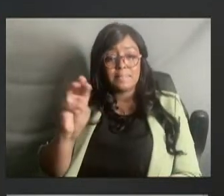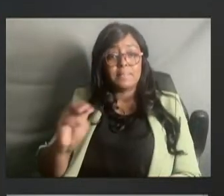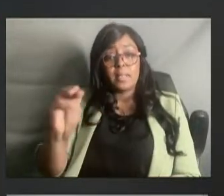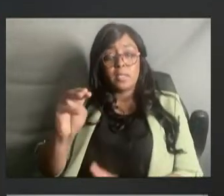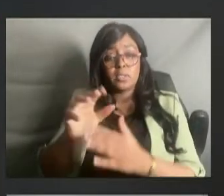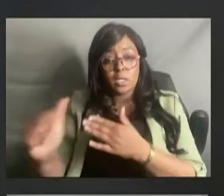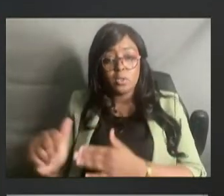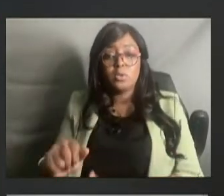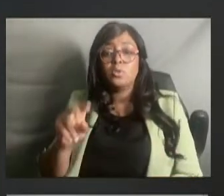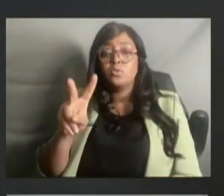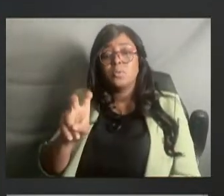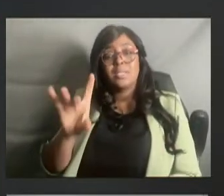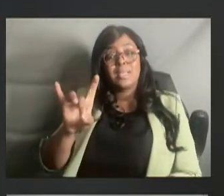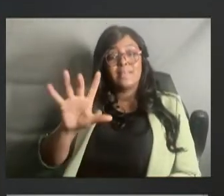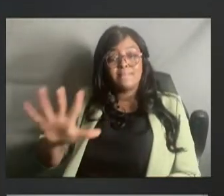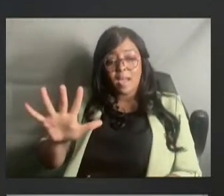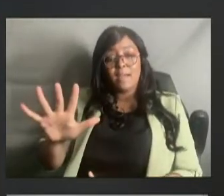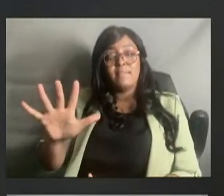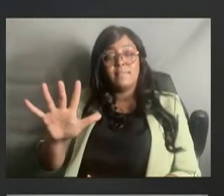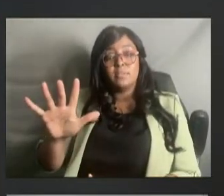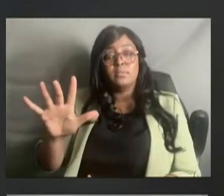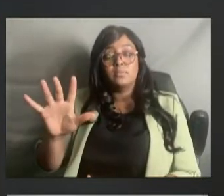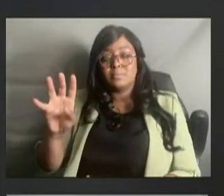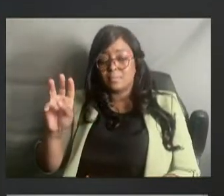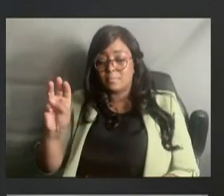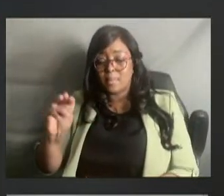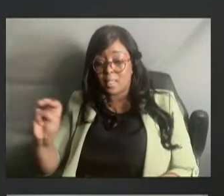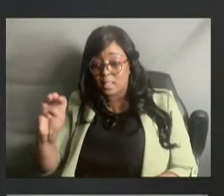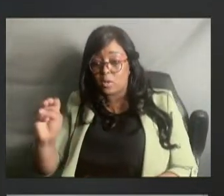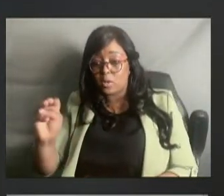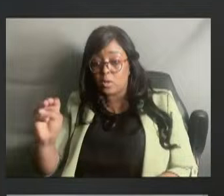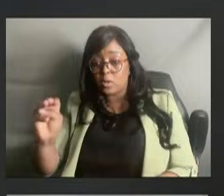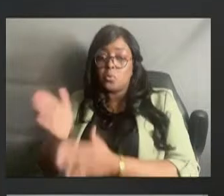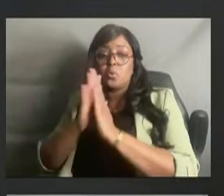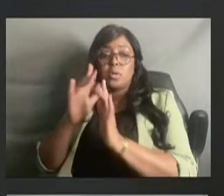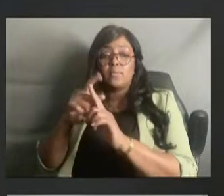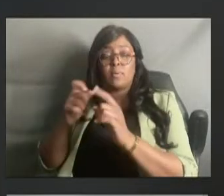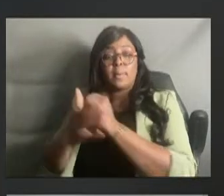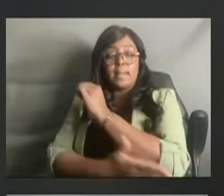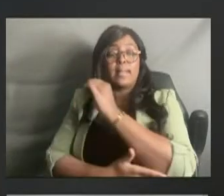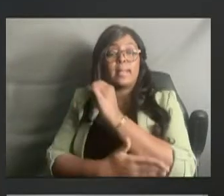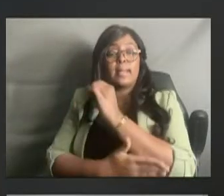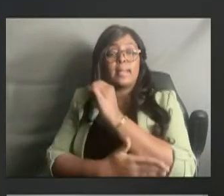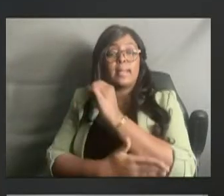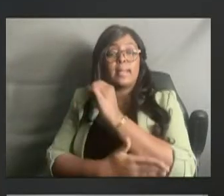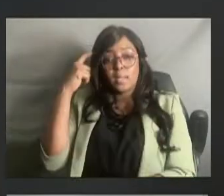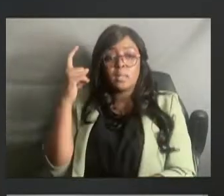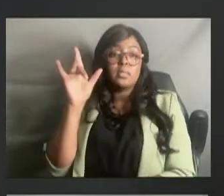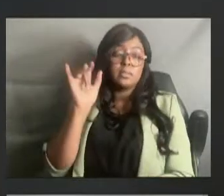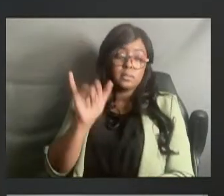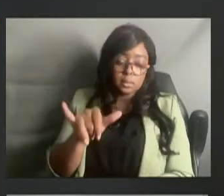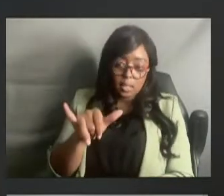increase of $296 million and 285